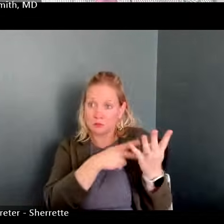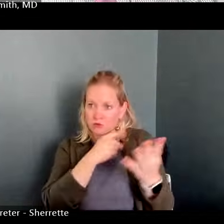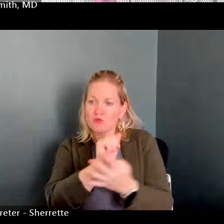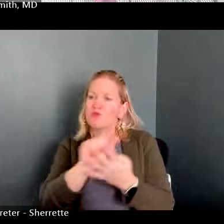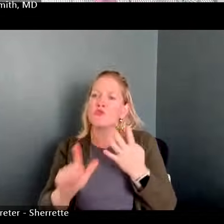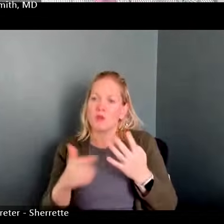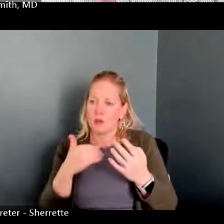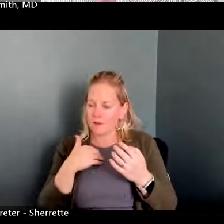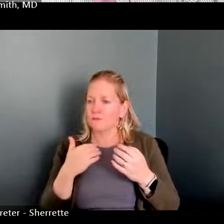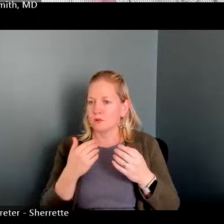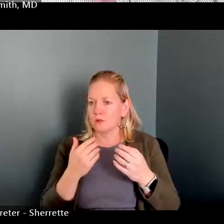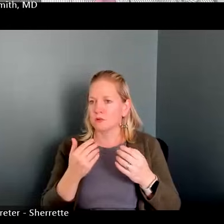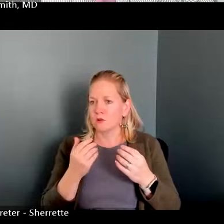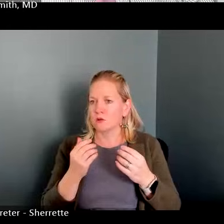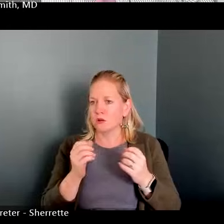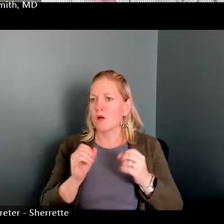Jonathan Green: Same thing. Dr. Kaushal,